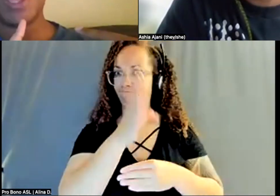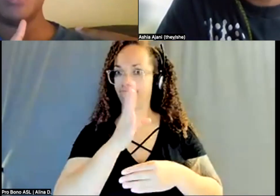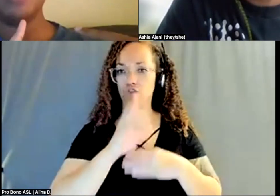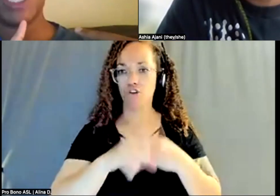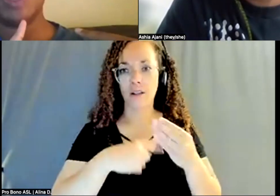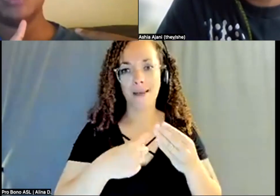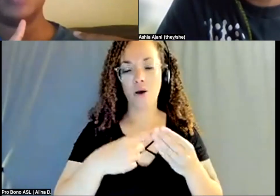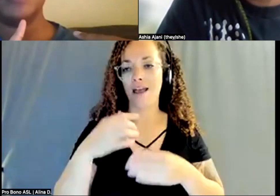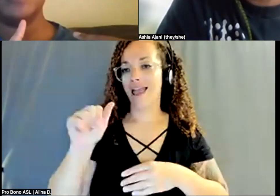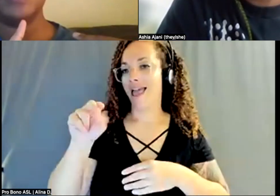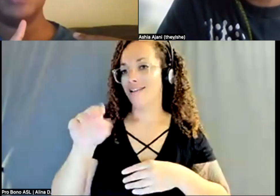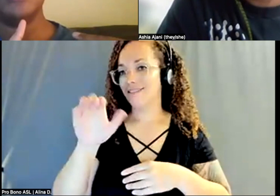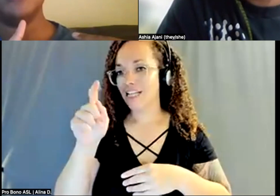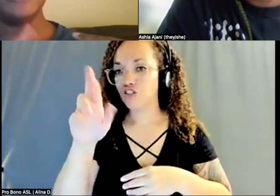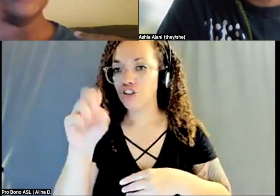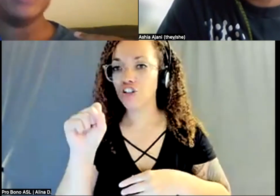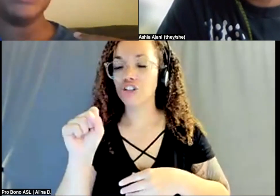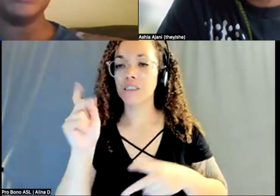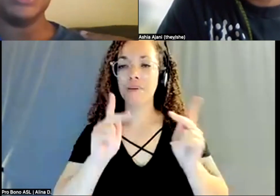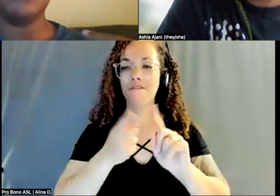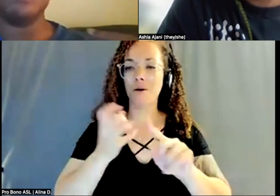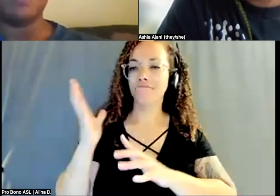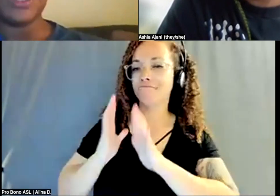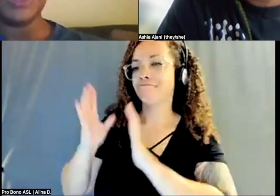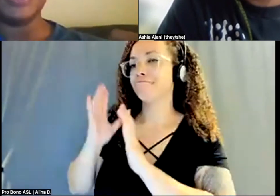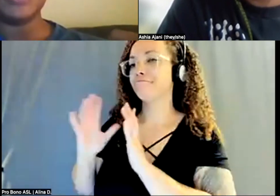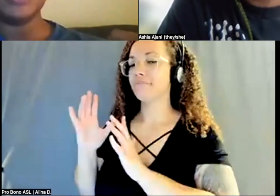And that comes out of that deep listening from my parents,